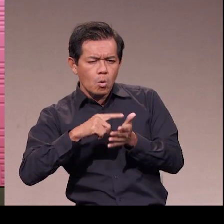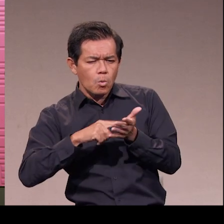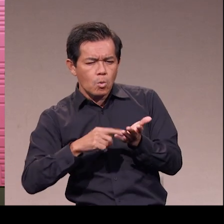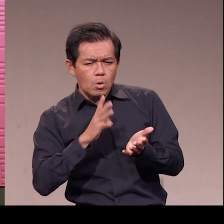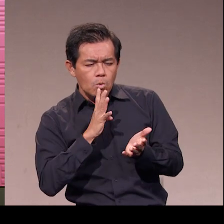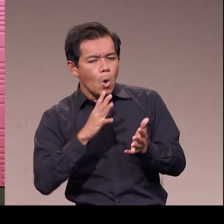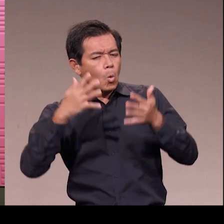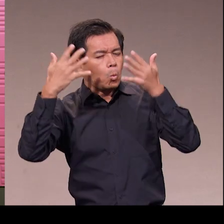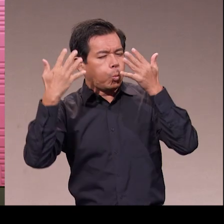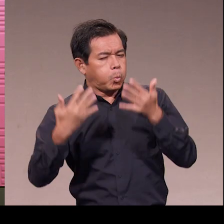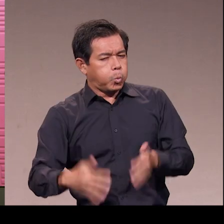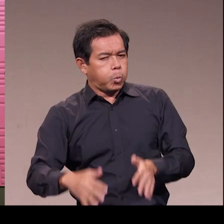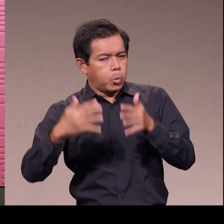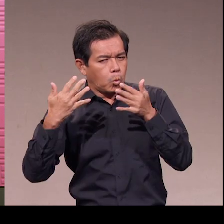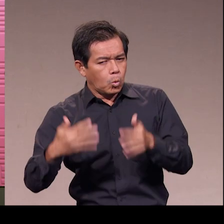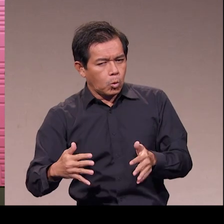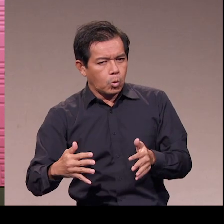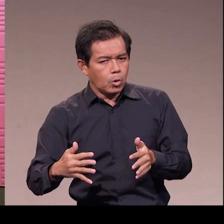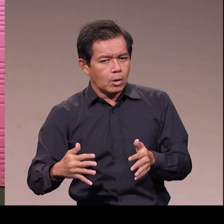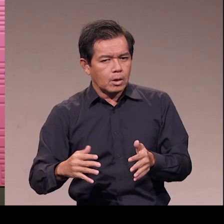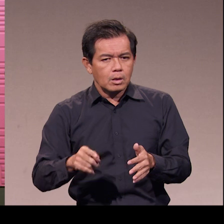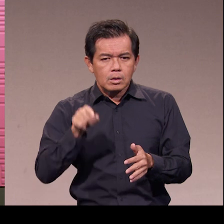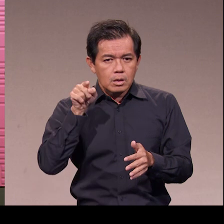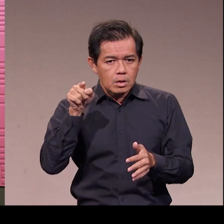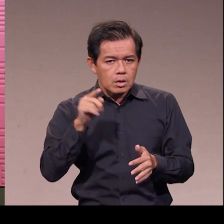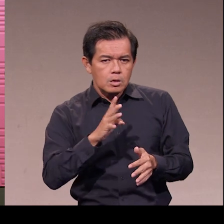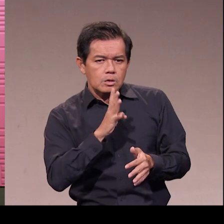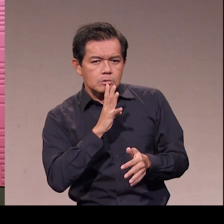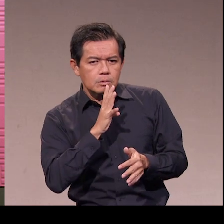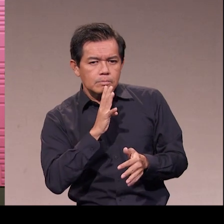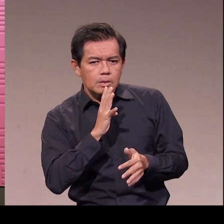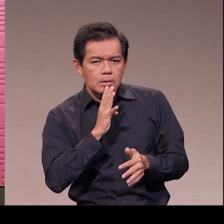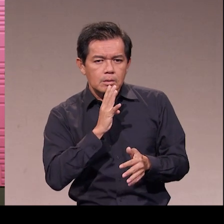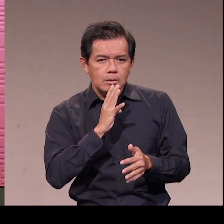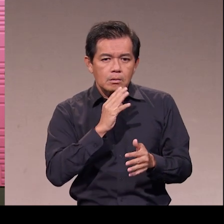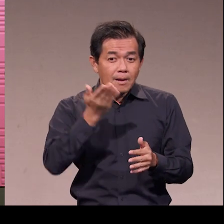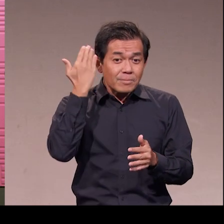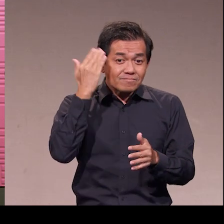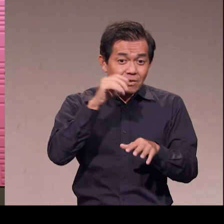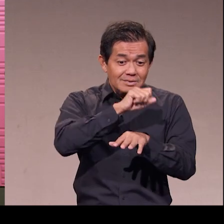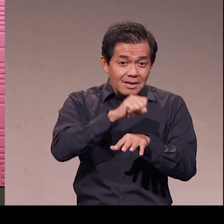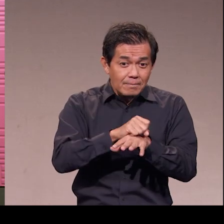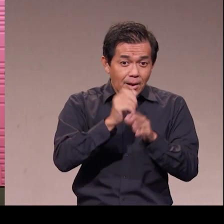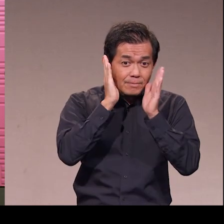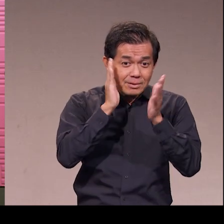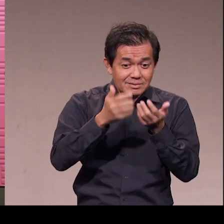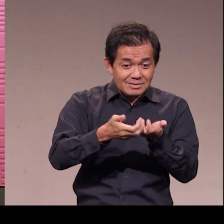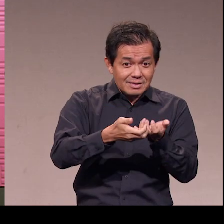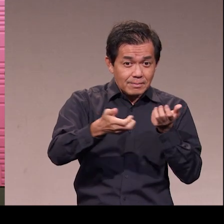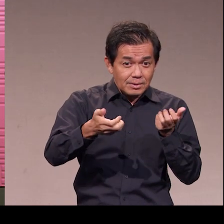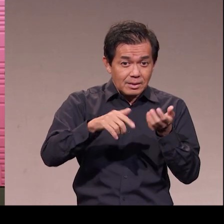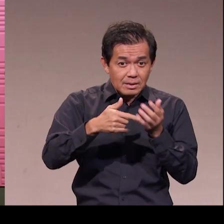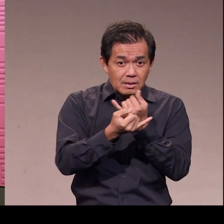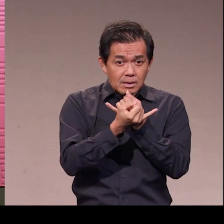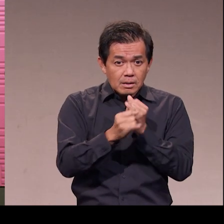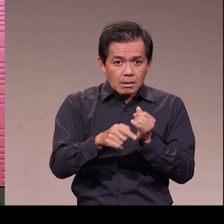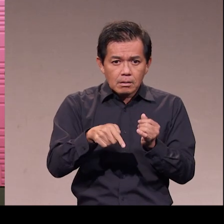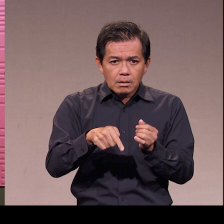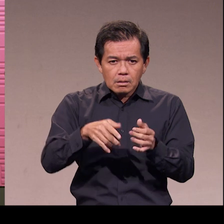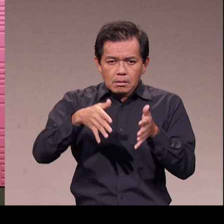speaking after we separated from Malaysia that left a deep impression "Let